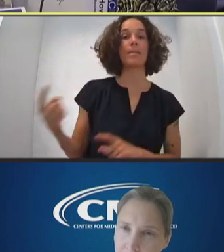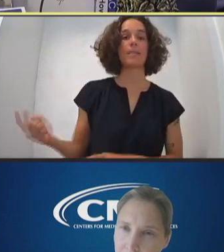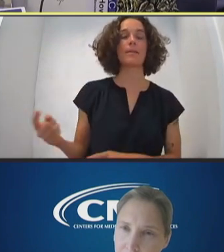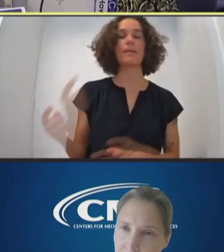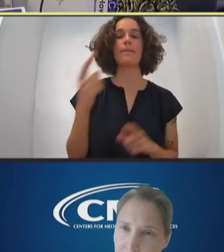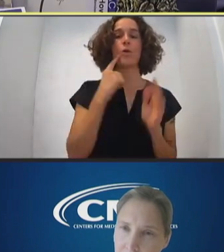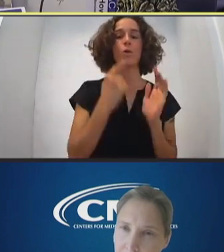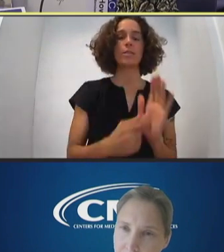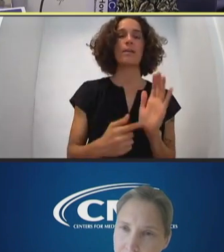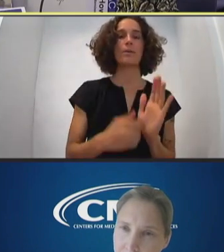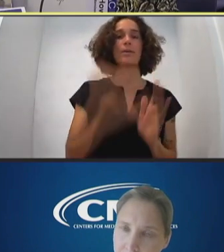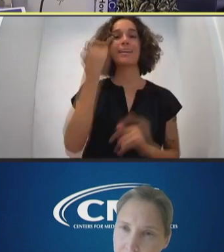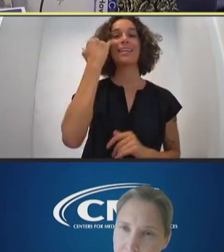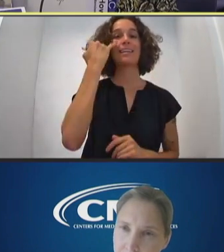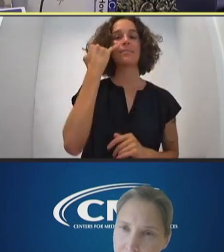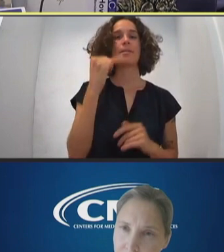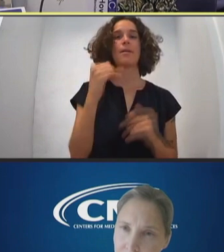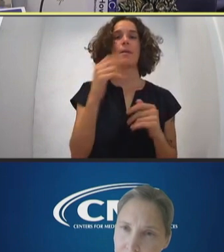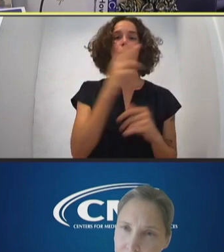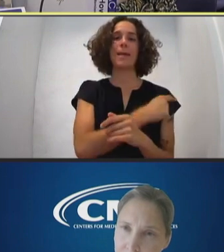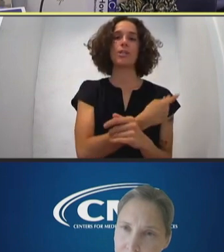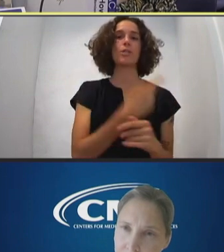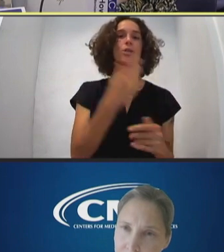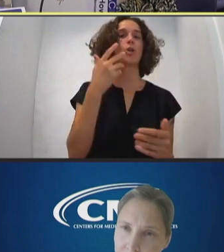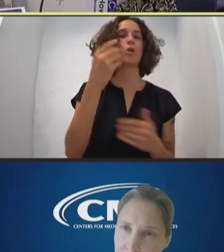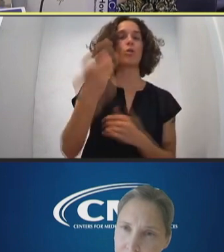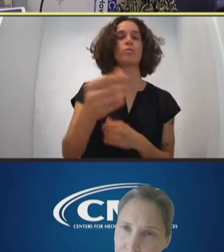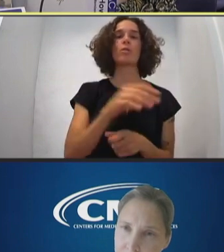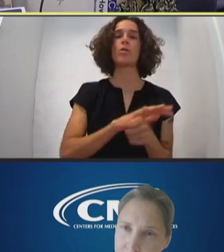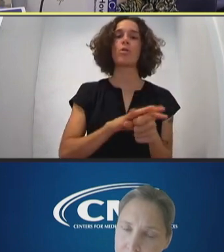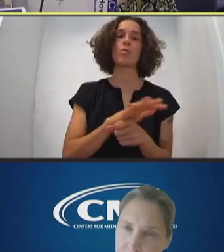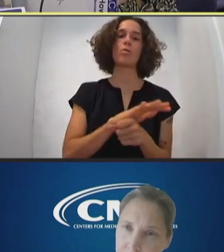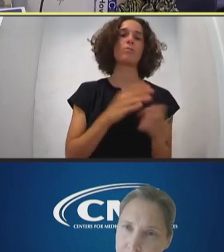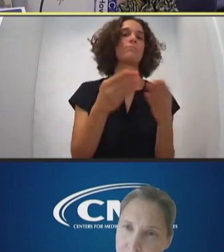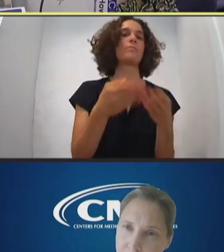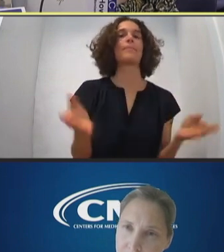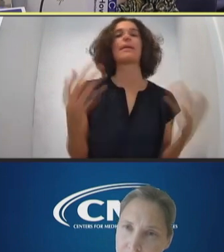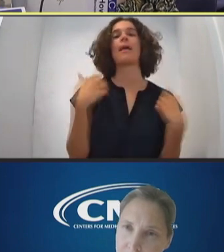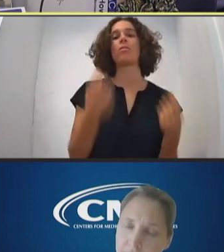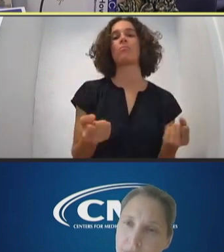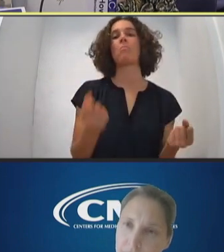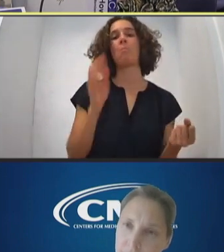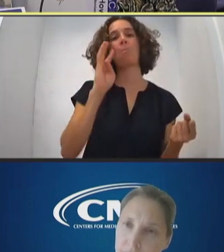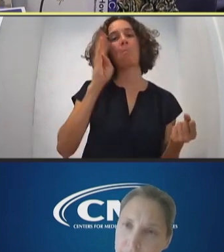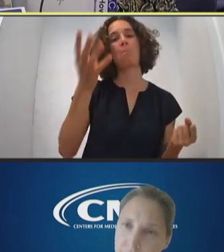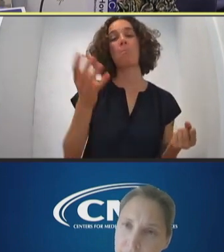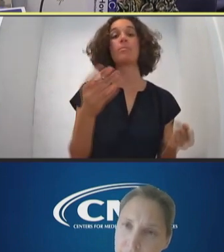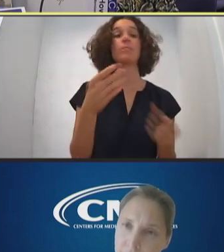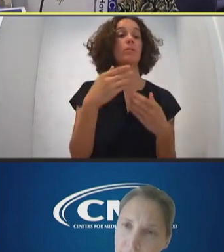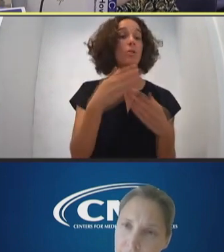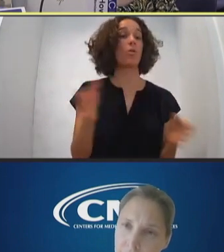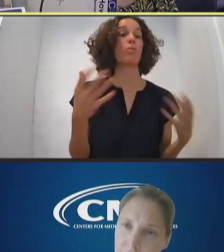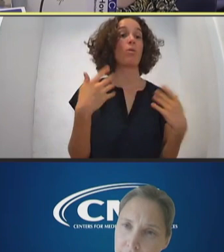if a patient goes to local public health to get a vaccine, and local public health isn't a part